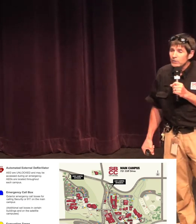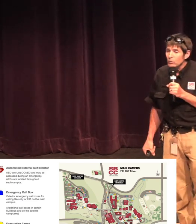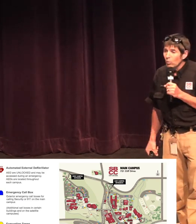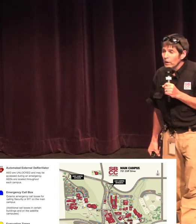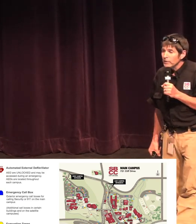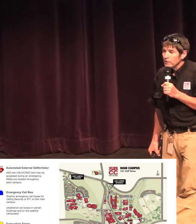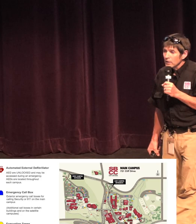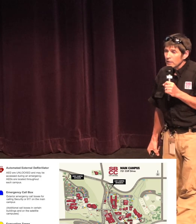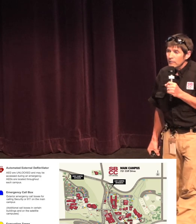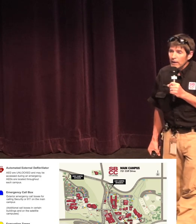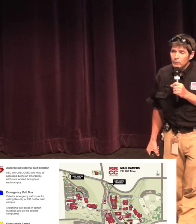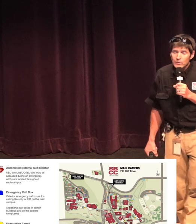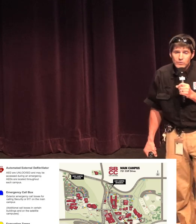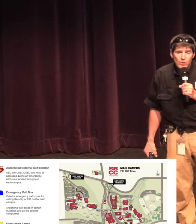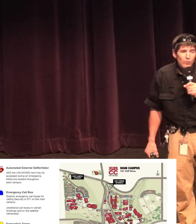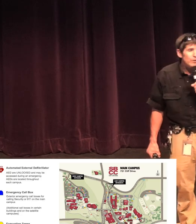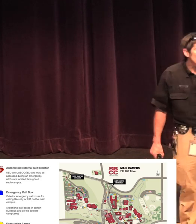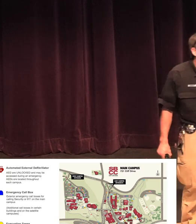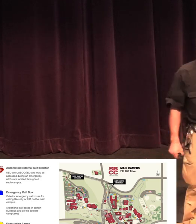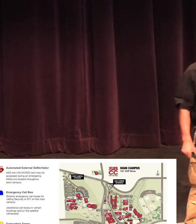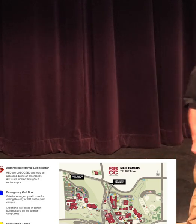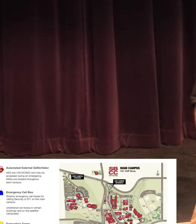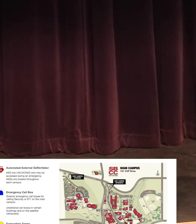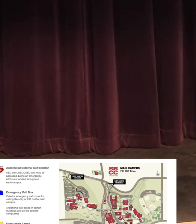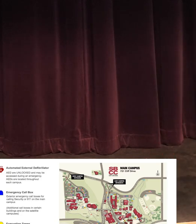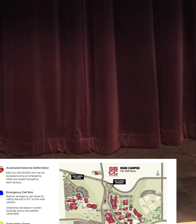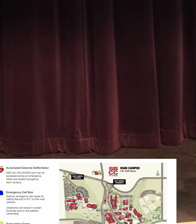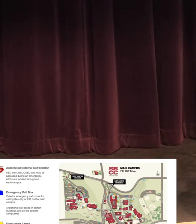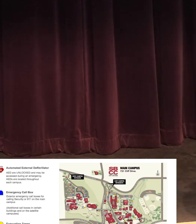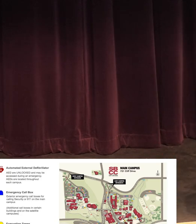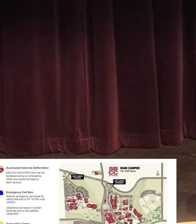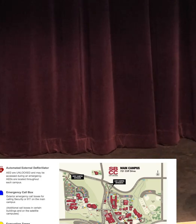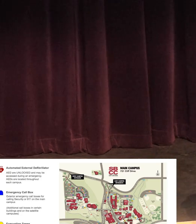So you have to pick which is going to be the closest and the safest to go too. If you can't get to one evacuation